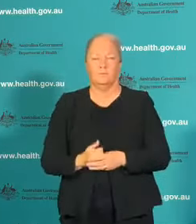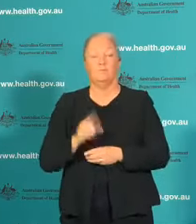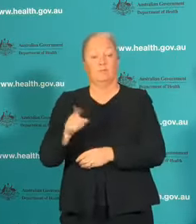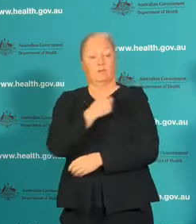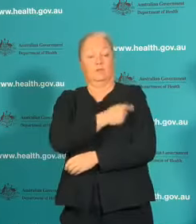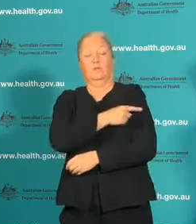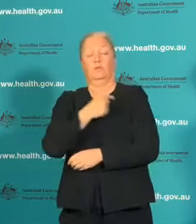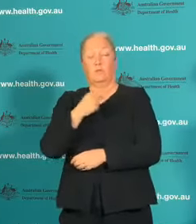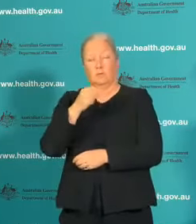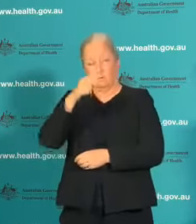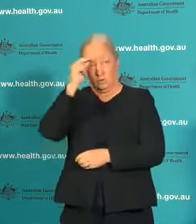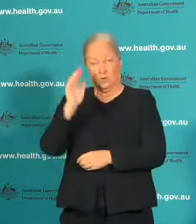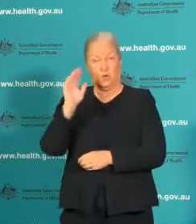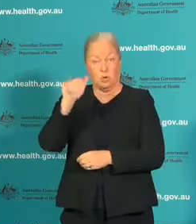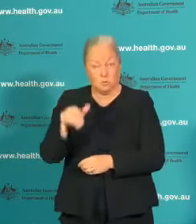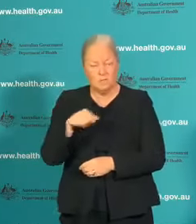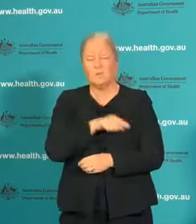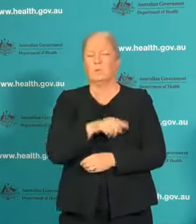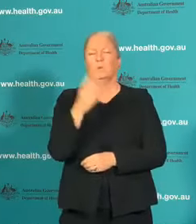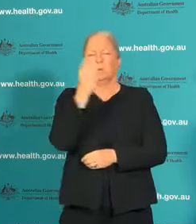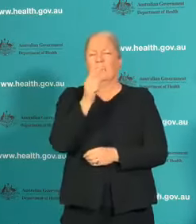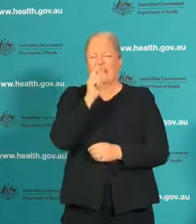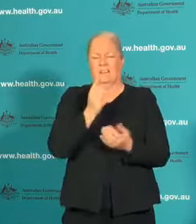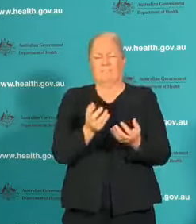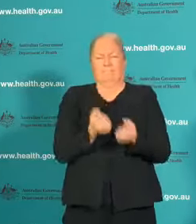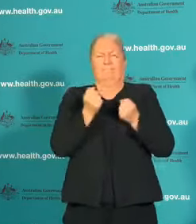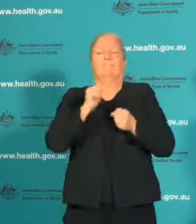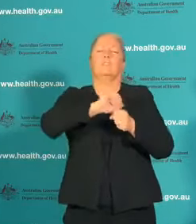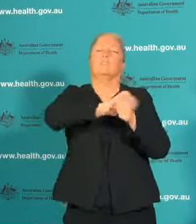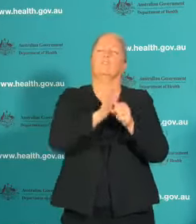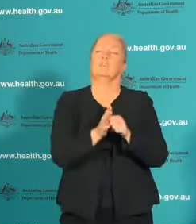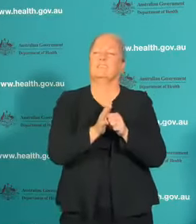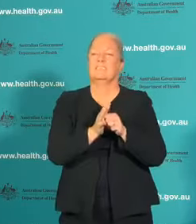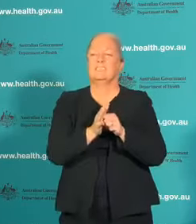to outbreaks of COVID-19 and this is because you can have staff and visitors